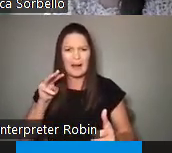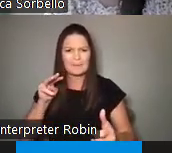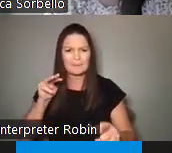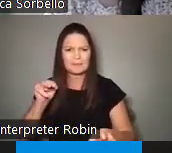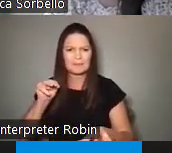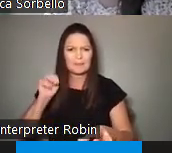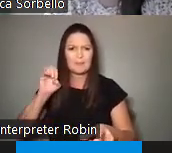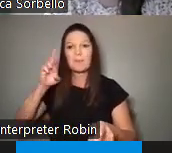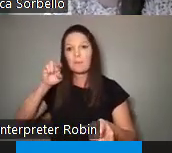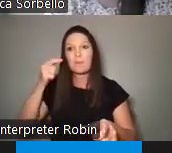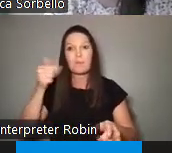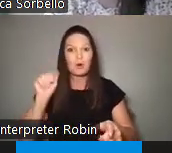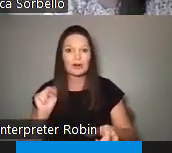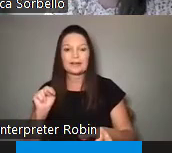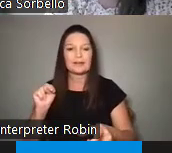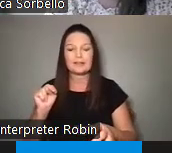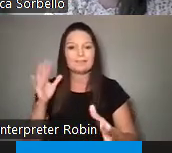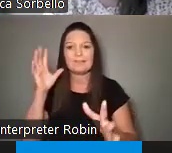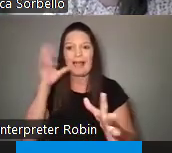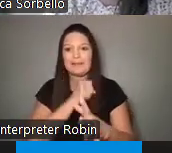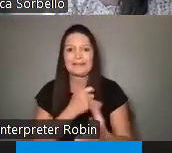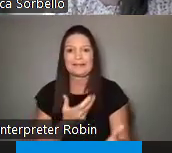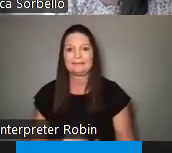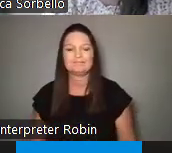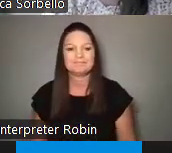Jeff has been clean for 10 years. Do we have somebody